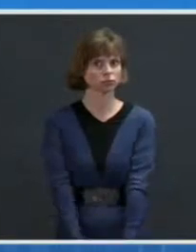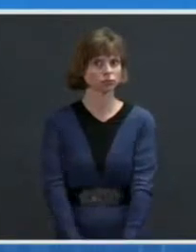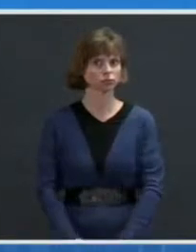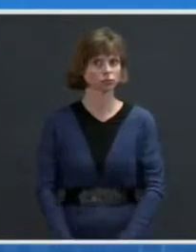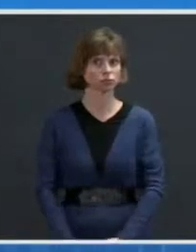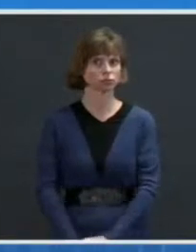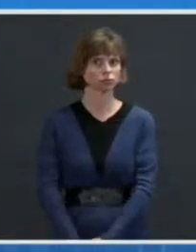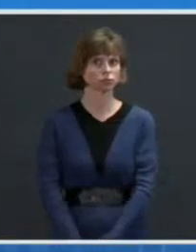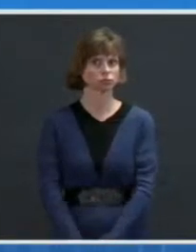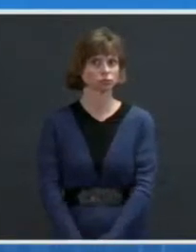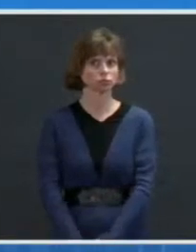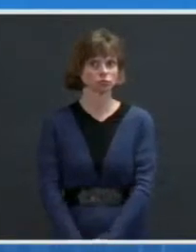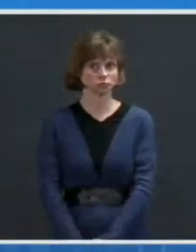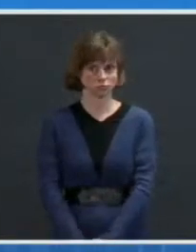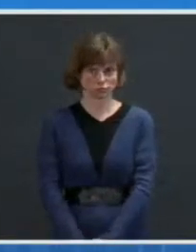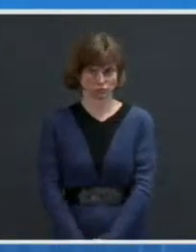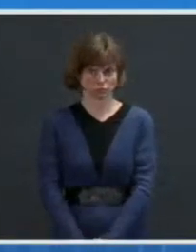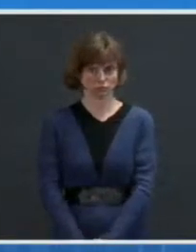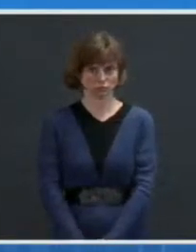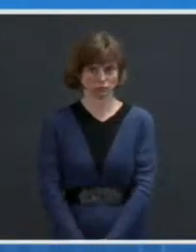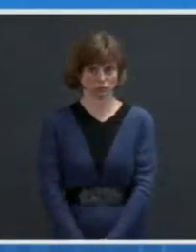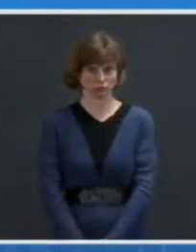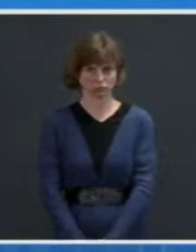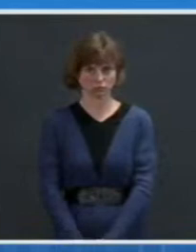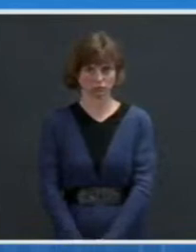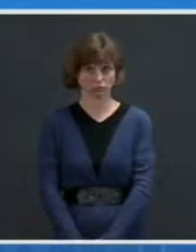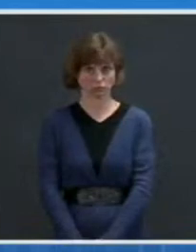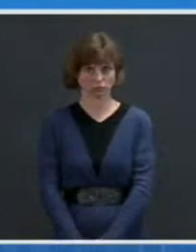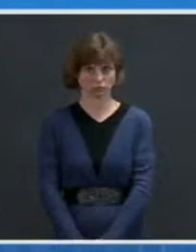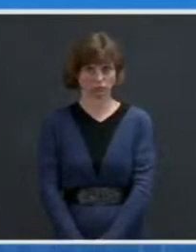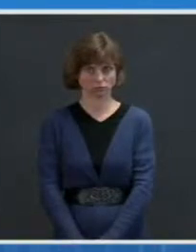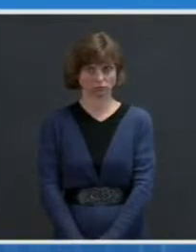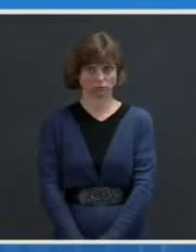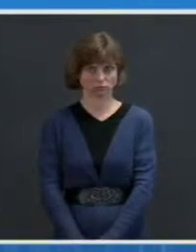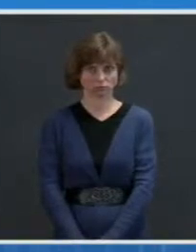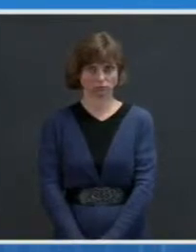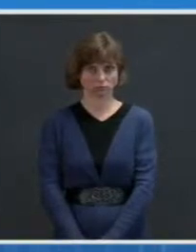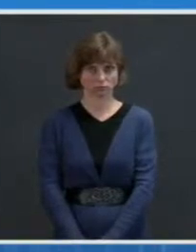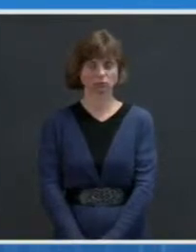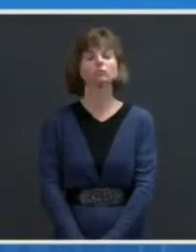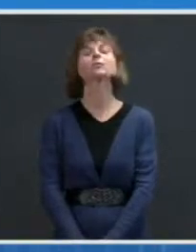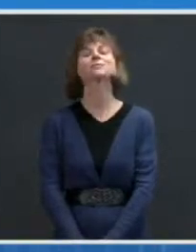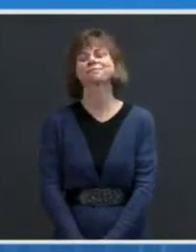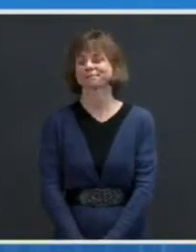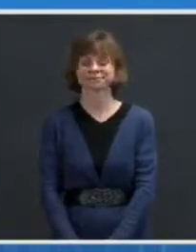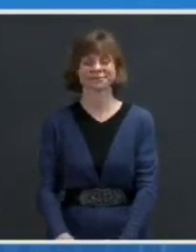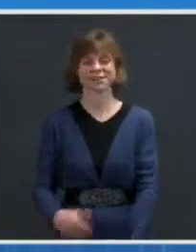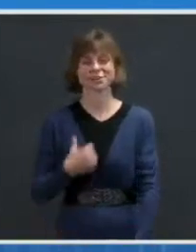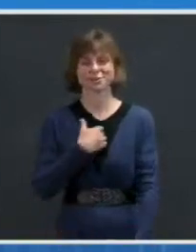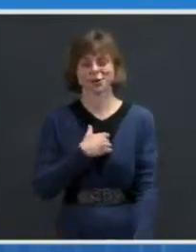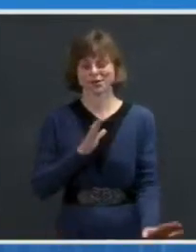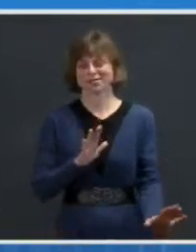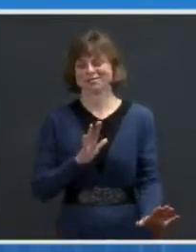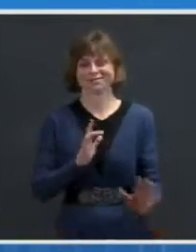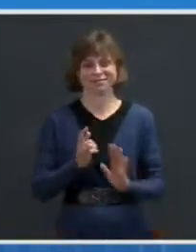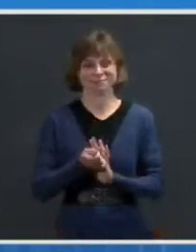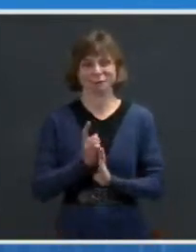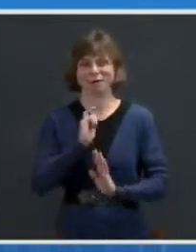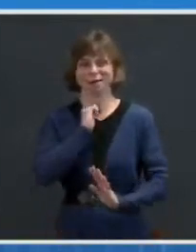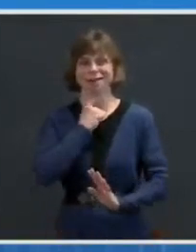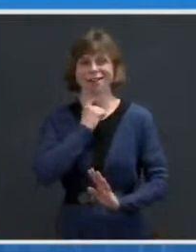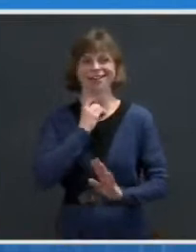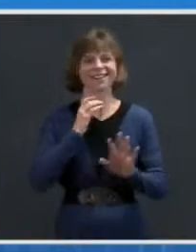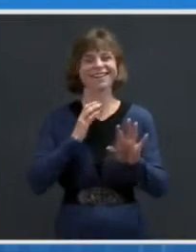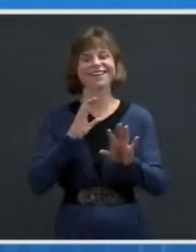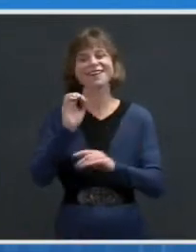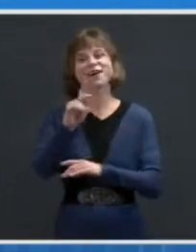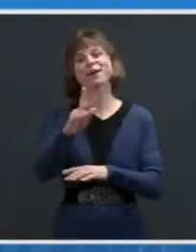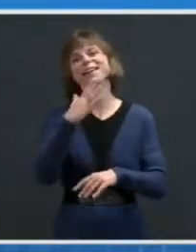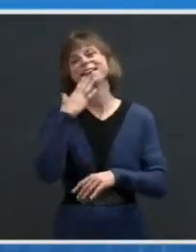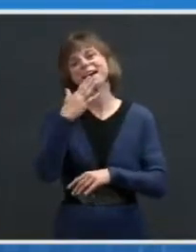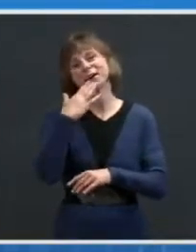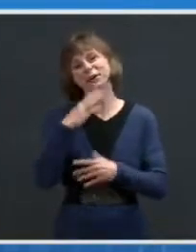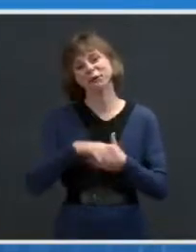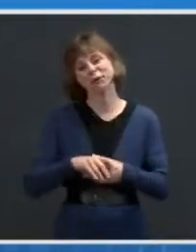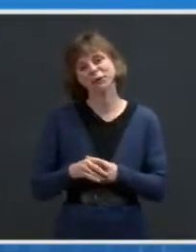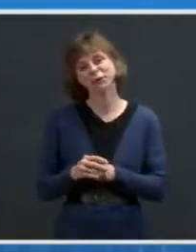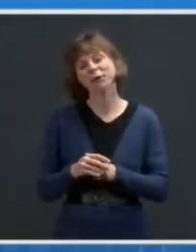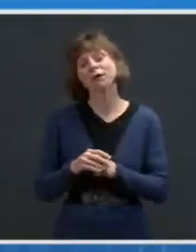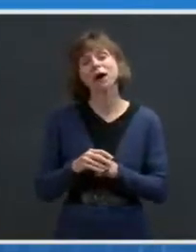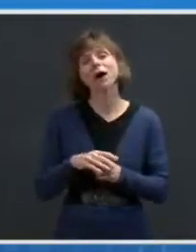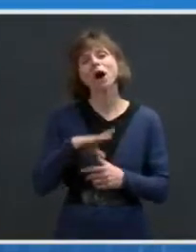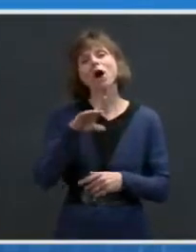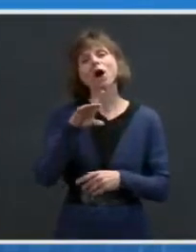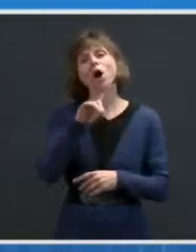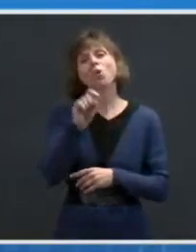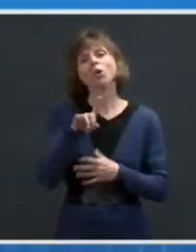GARRETT.